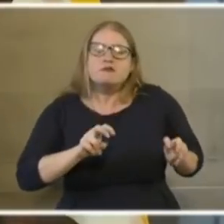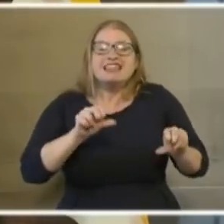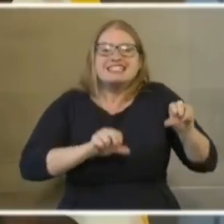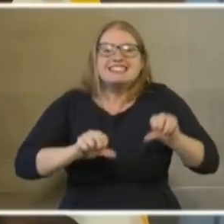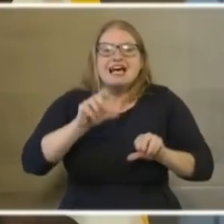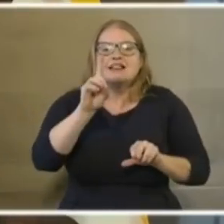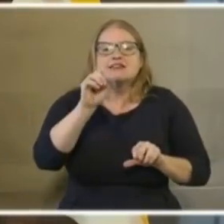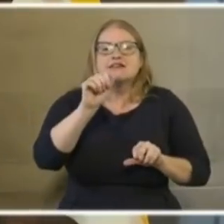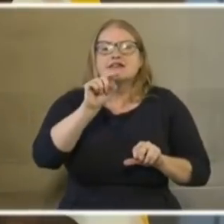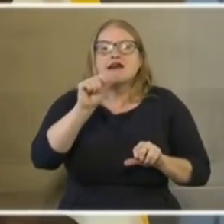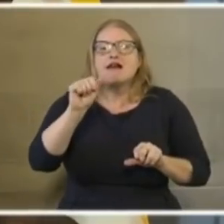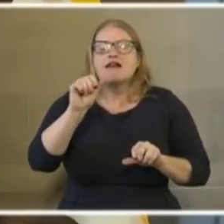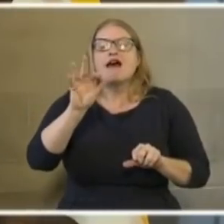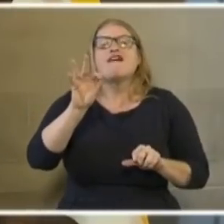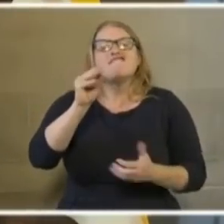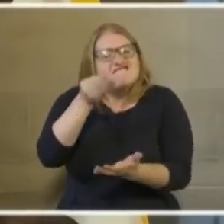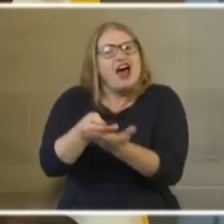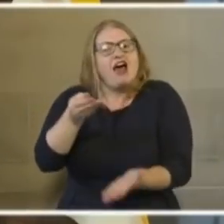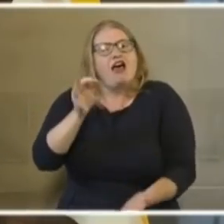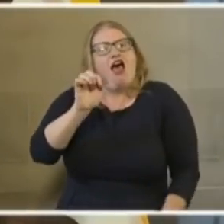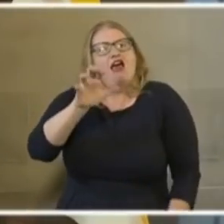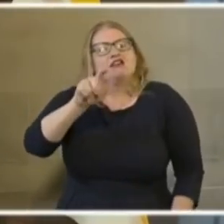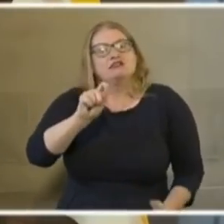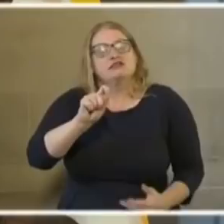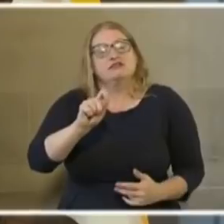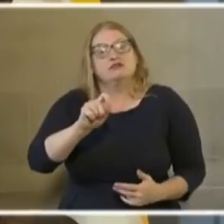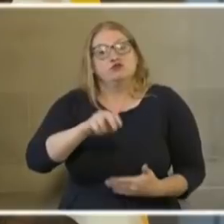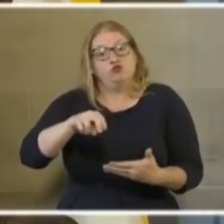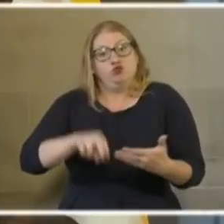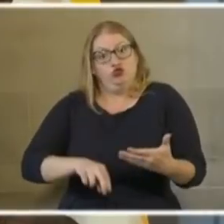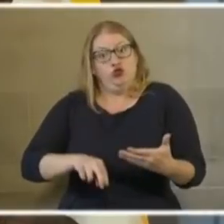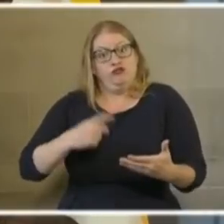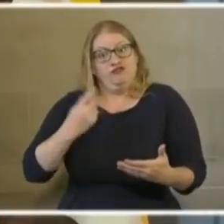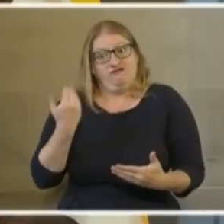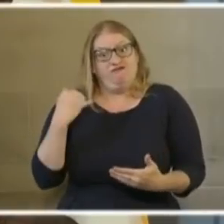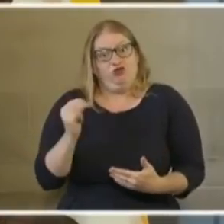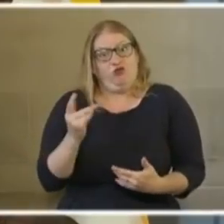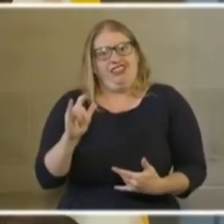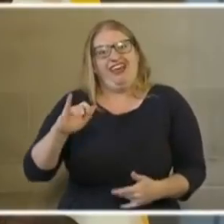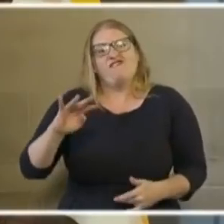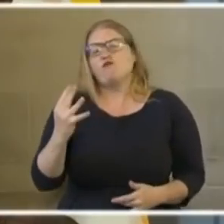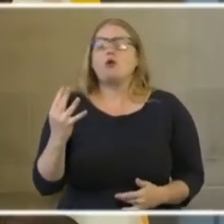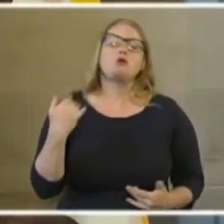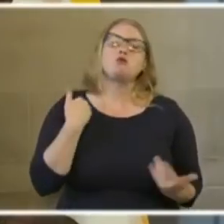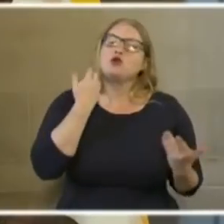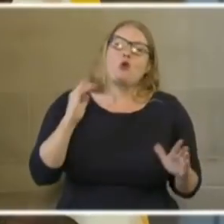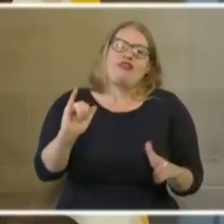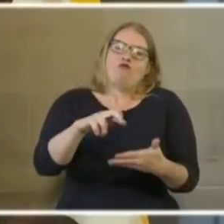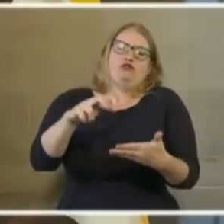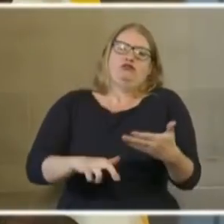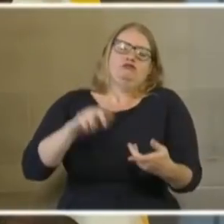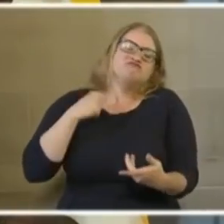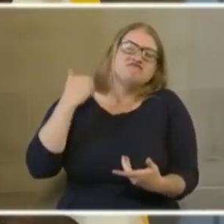MY COMMITMENT TO YOU IS THAT WE WILL CONTINUE TO FOLLOW THE